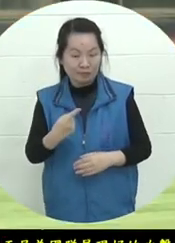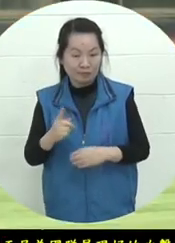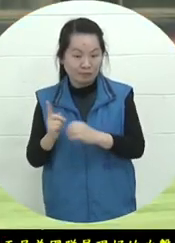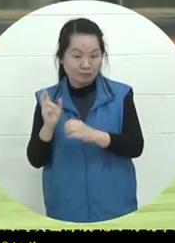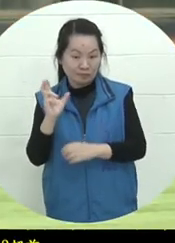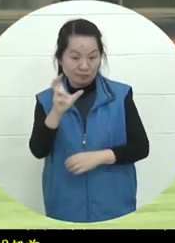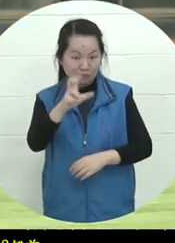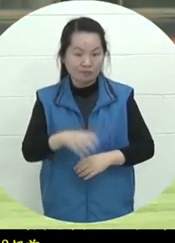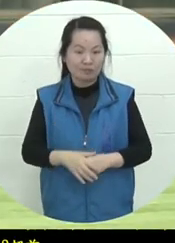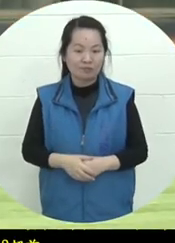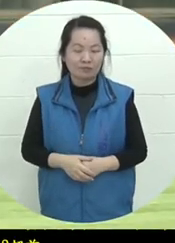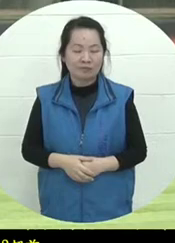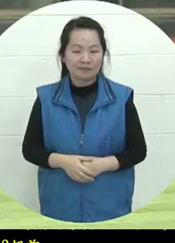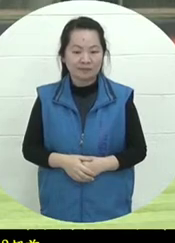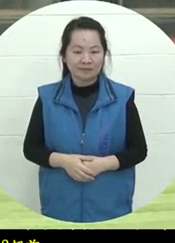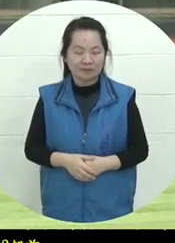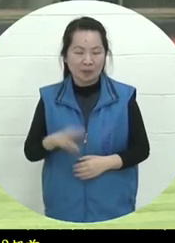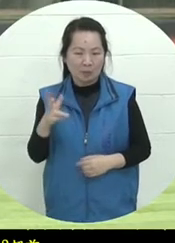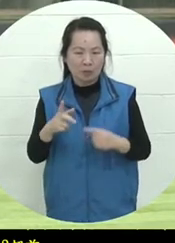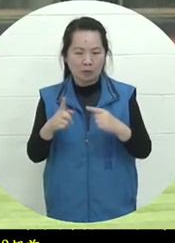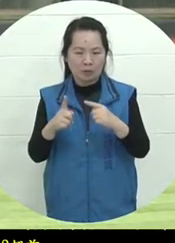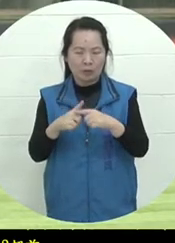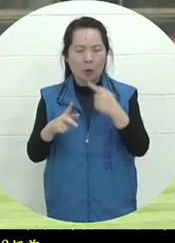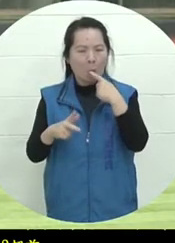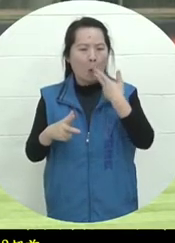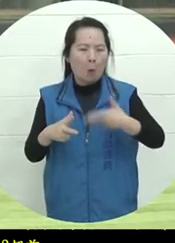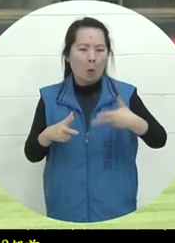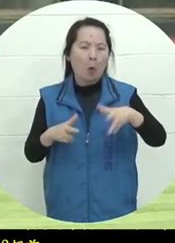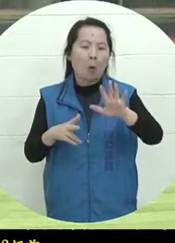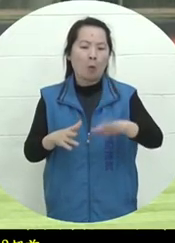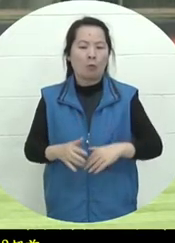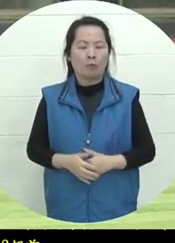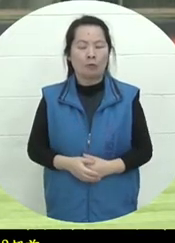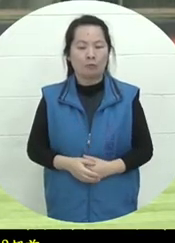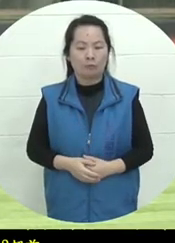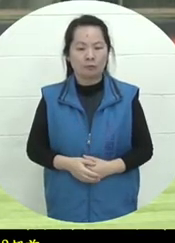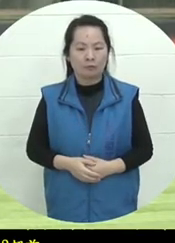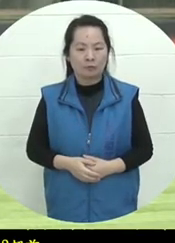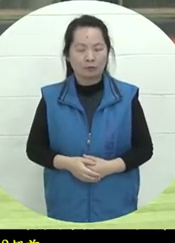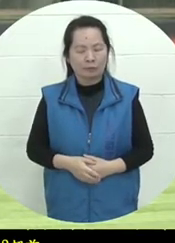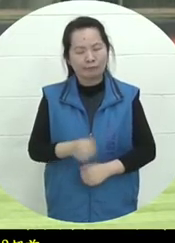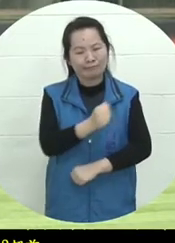finger bleeding even when he threw the wing. It was a bit more difficult.